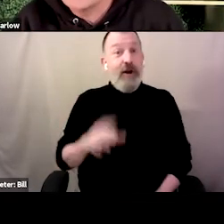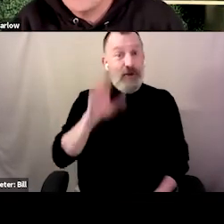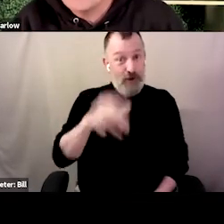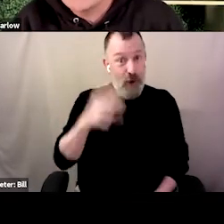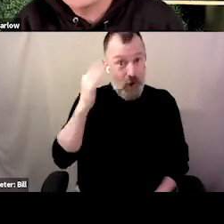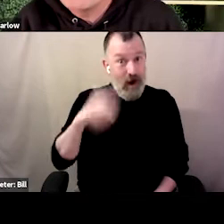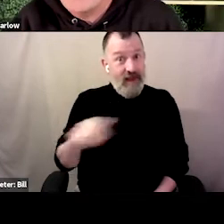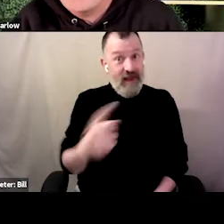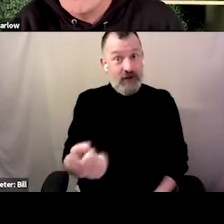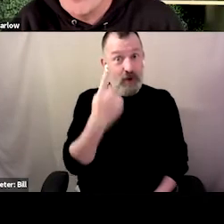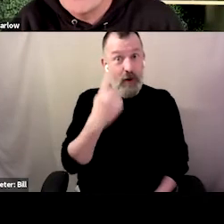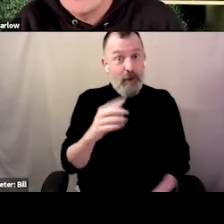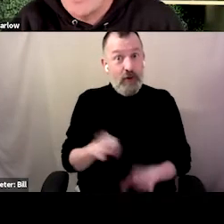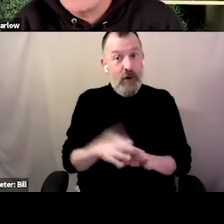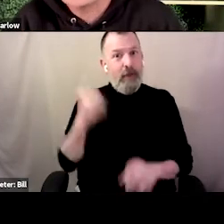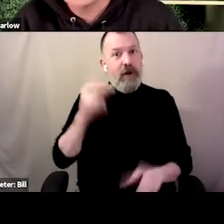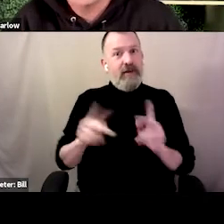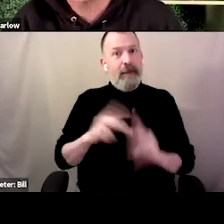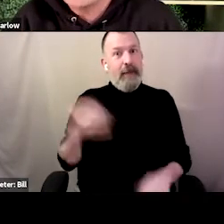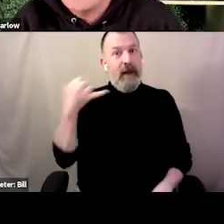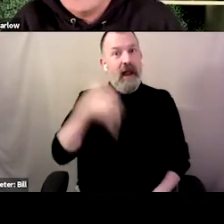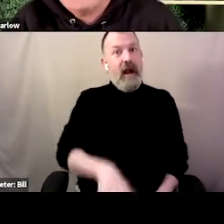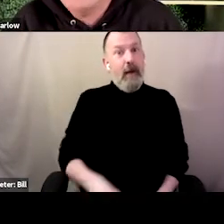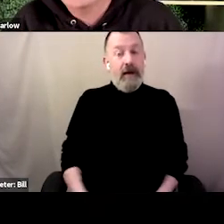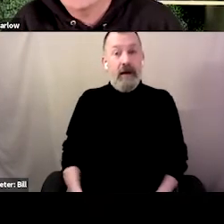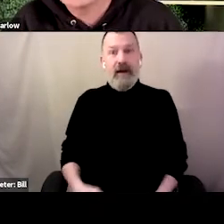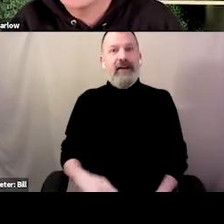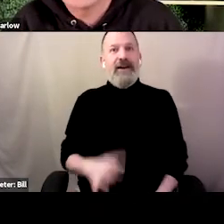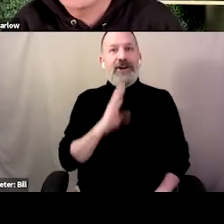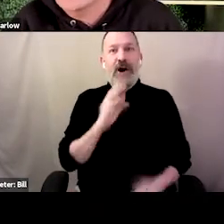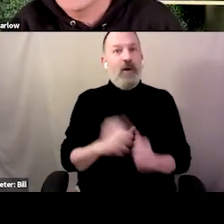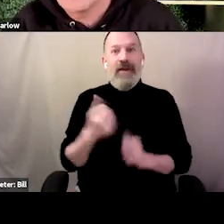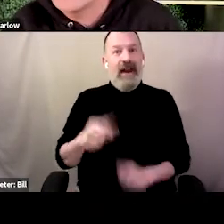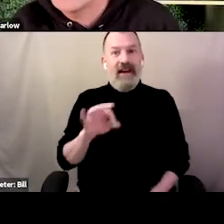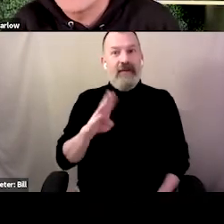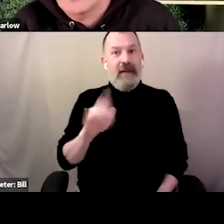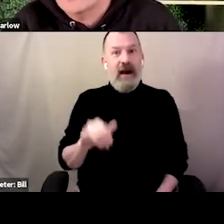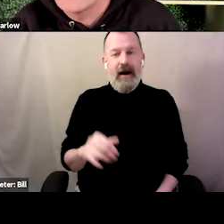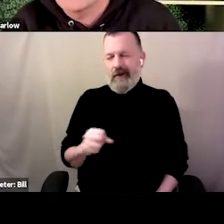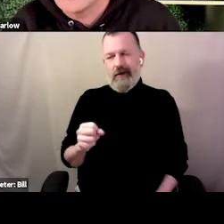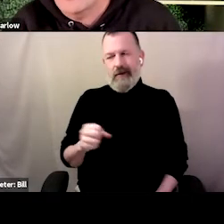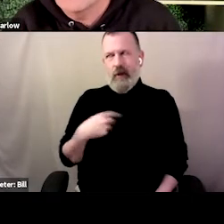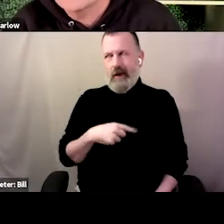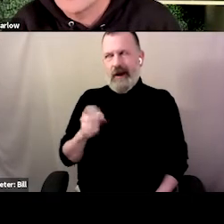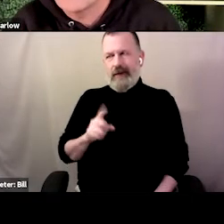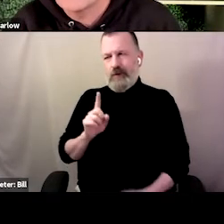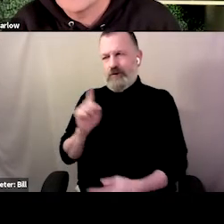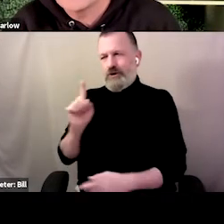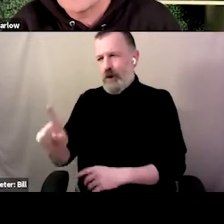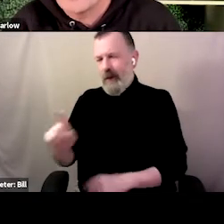CalebBarlow: Door because people hang up on them. I mean, talk with any FBI oh we got CalebBarlow: If we call and say where the Bureau, they just take off.